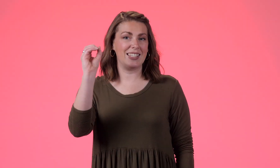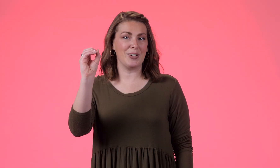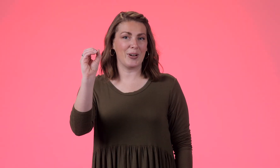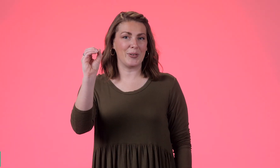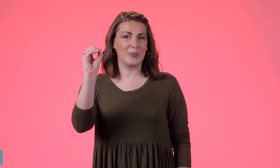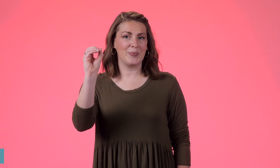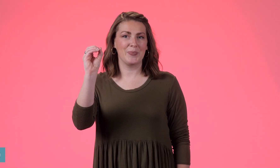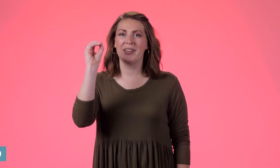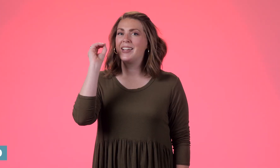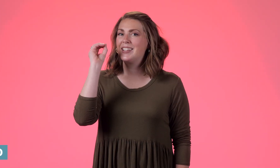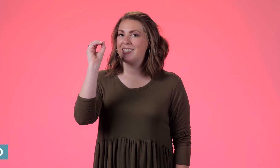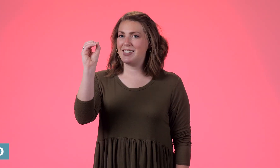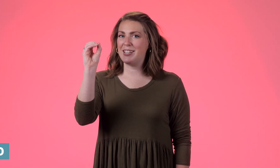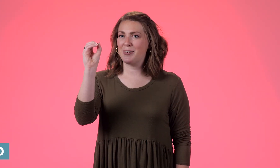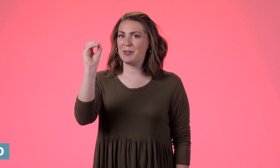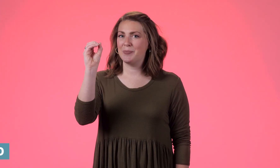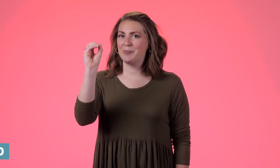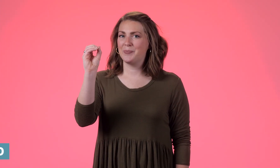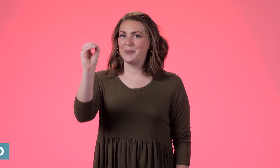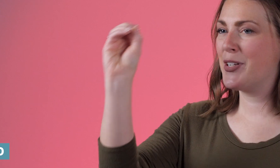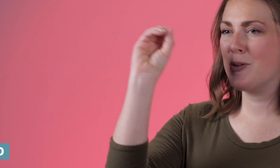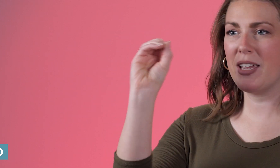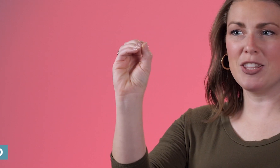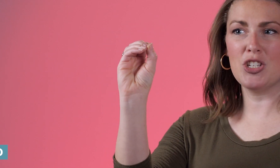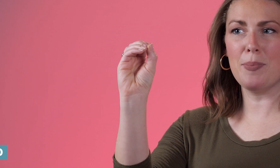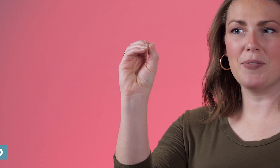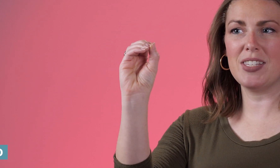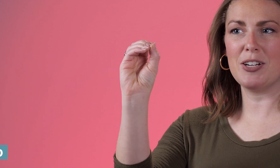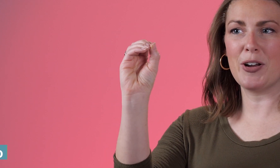'Zero, zero,' we're making the shape of a zero